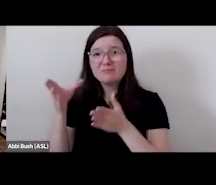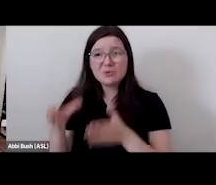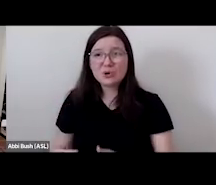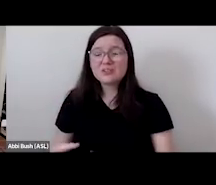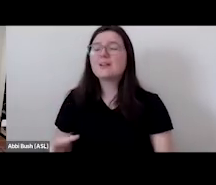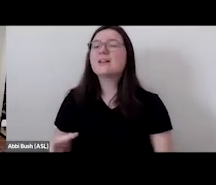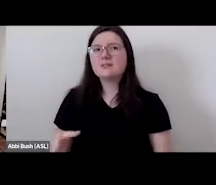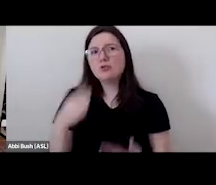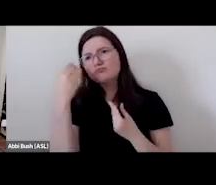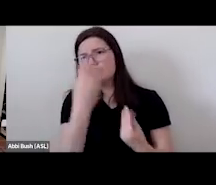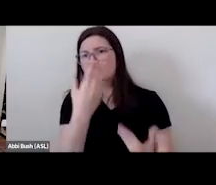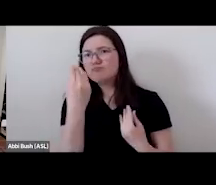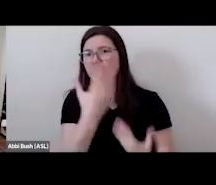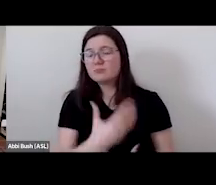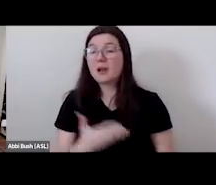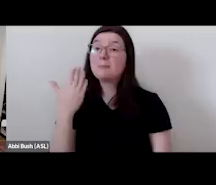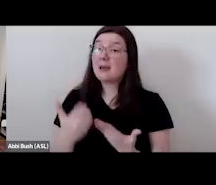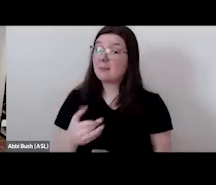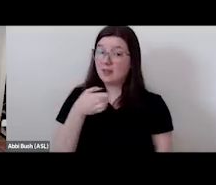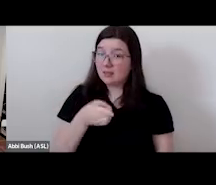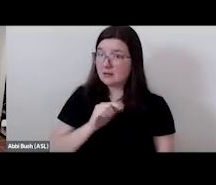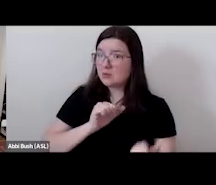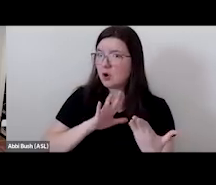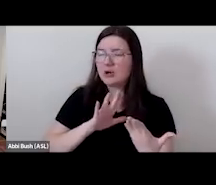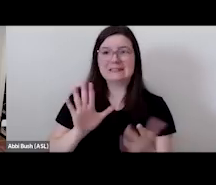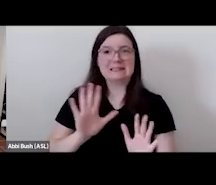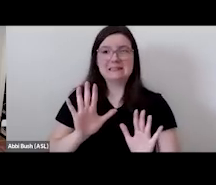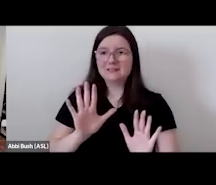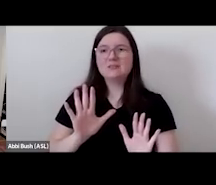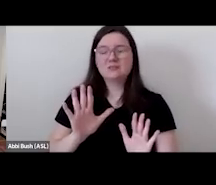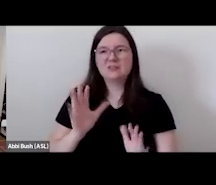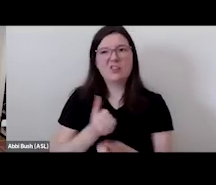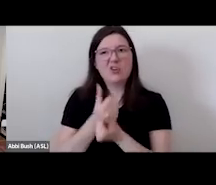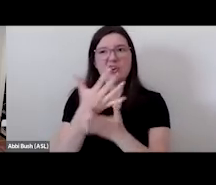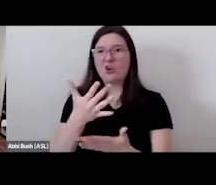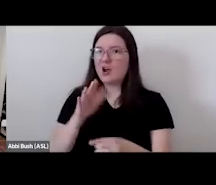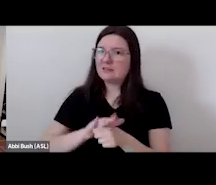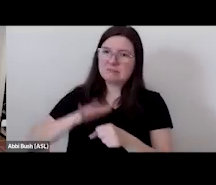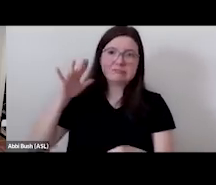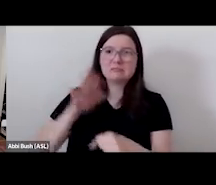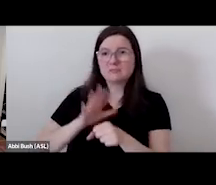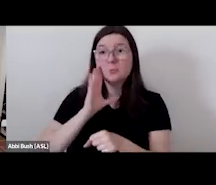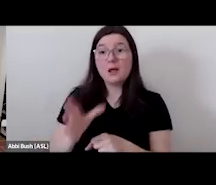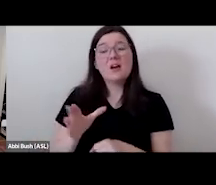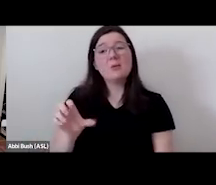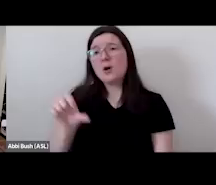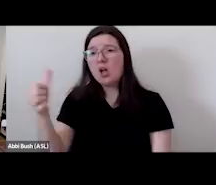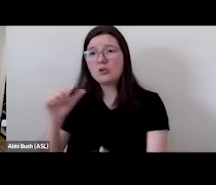maybe lead to an outburst. But maybe if you come at it from another perspective it could be really helpful. For example, I worked with a couple who lived together